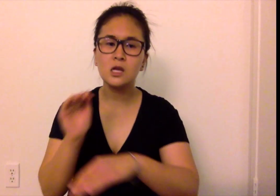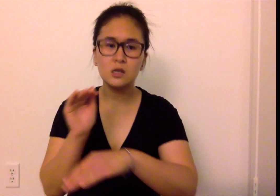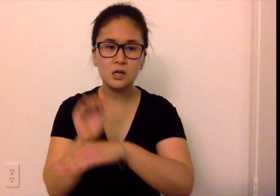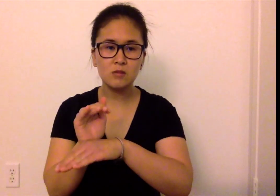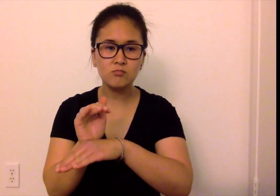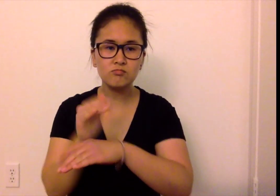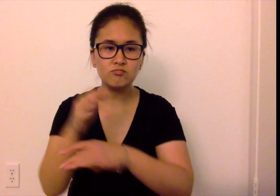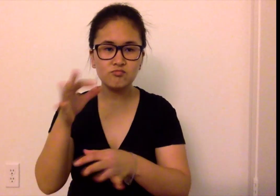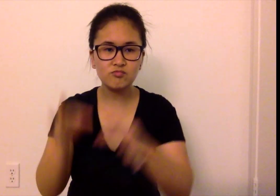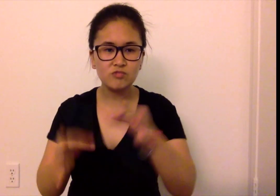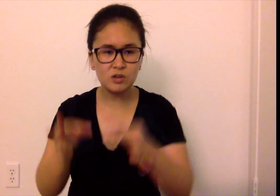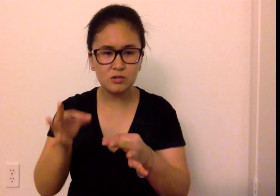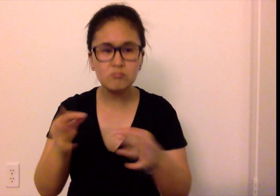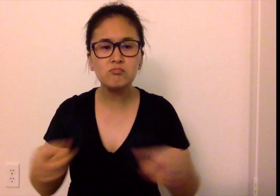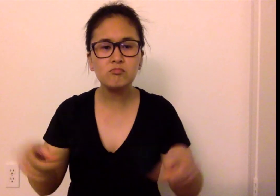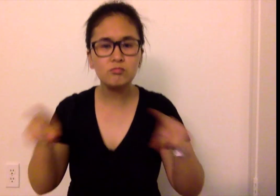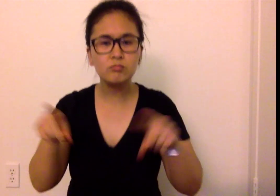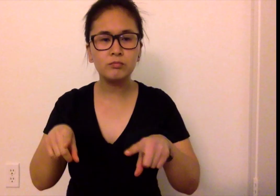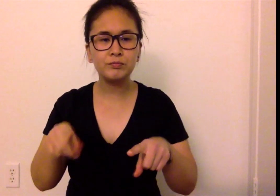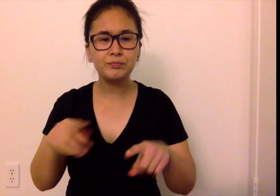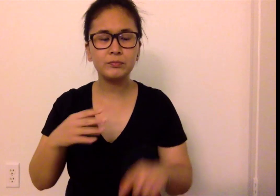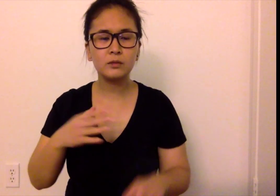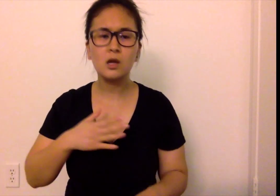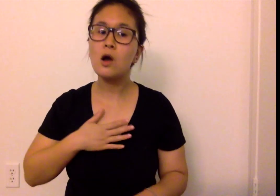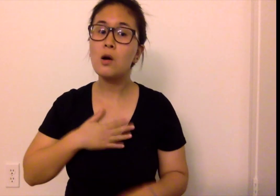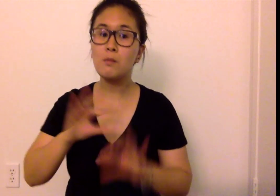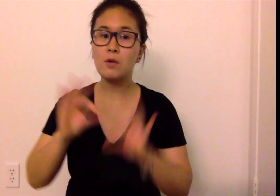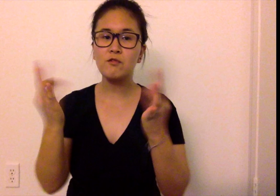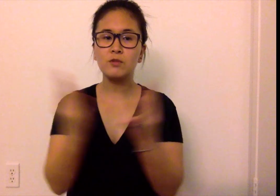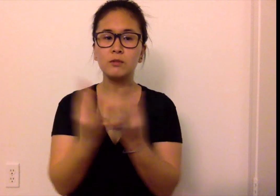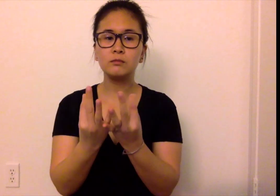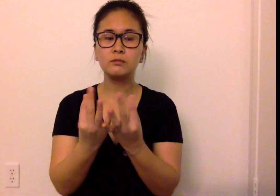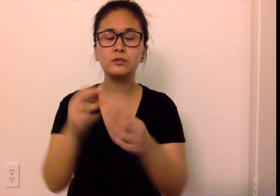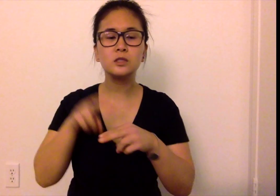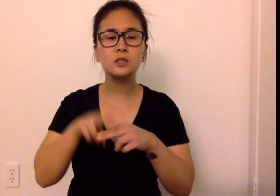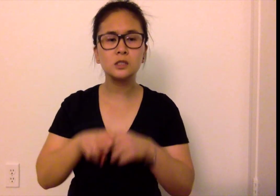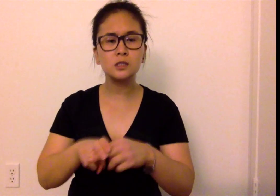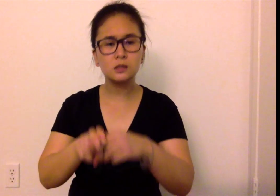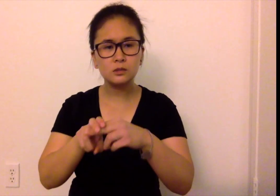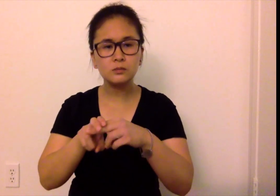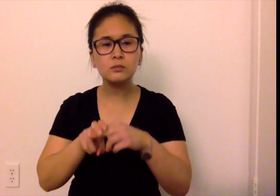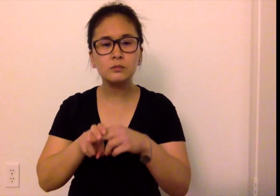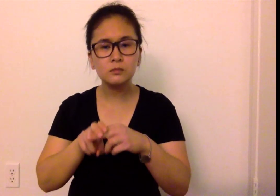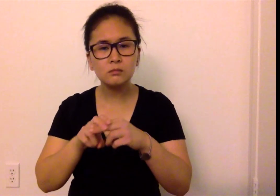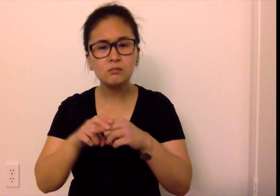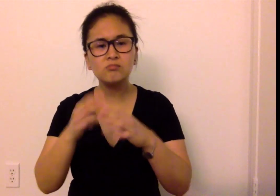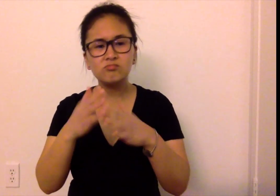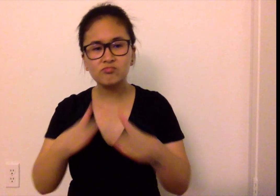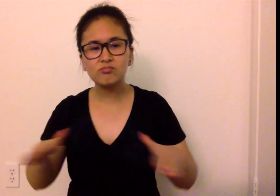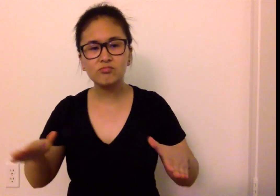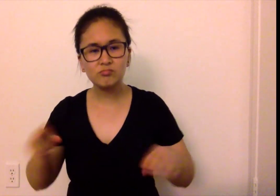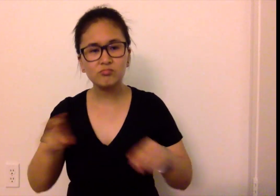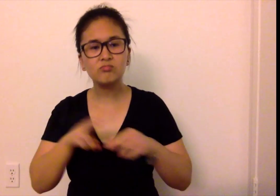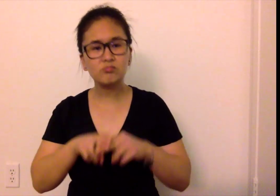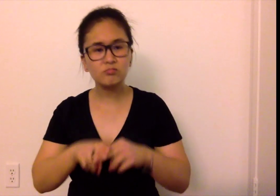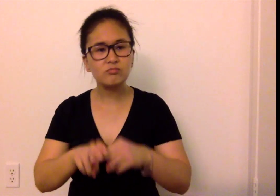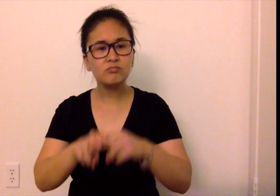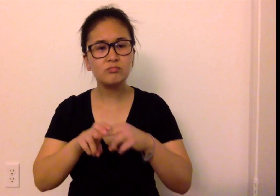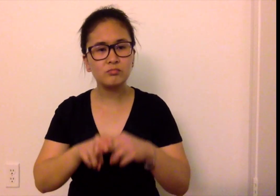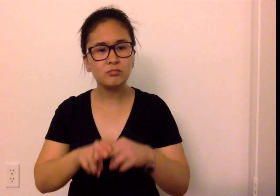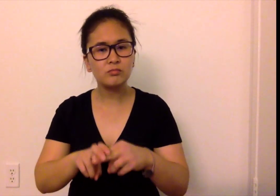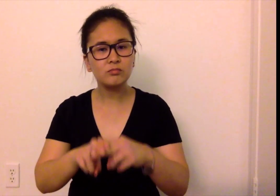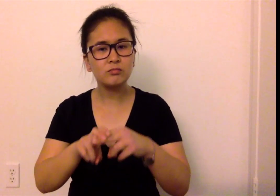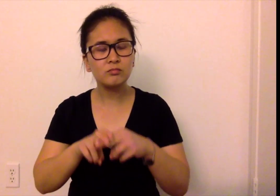Zoe Matsunaga: He has done irreversible damage to me and my family during the trial and we have to sat silently,